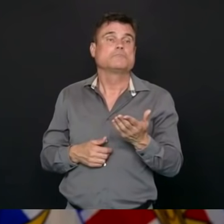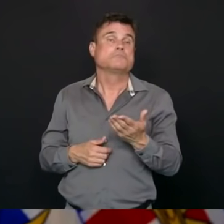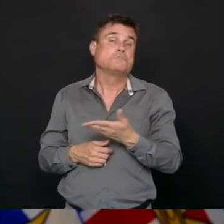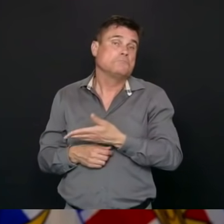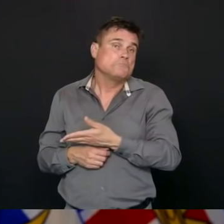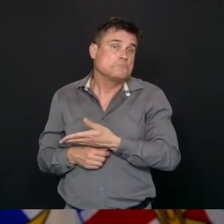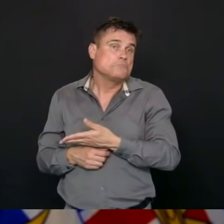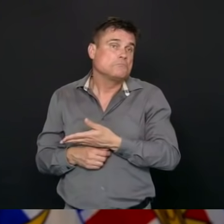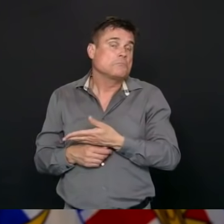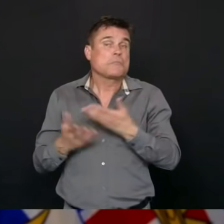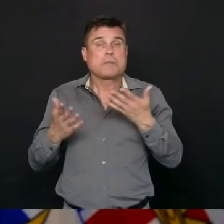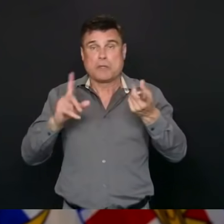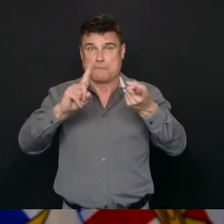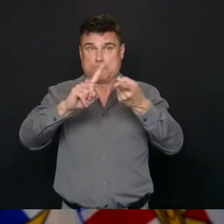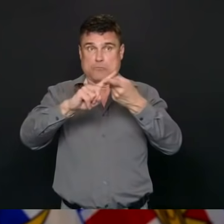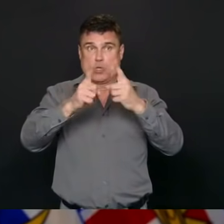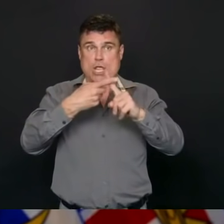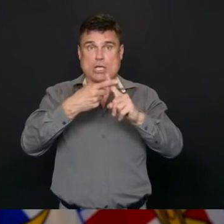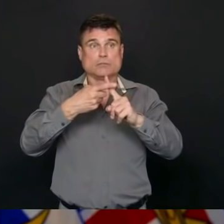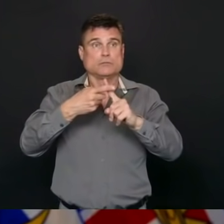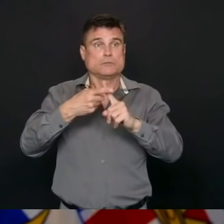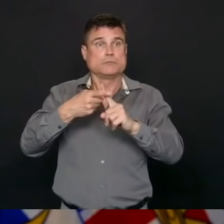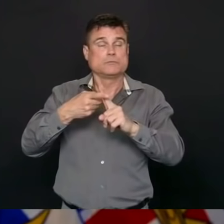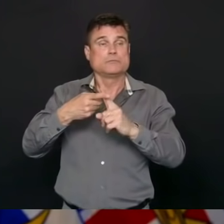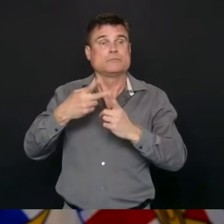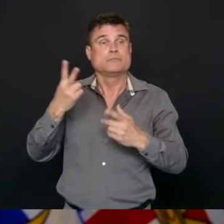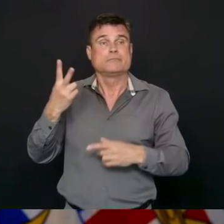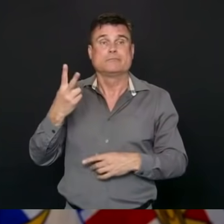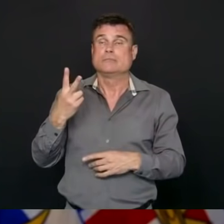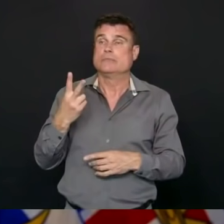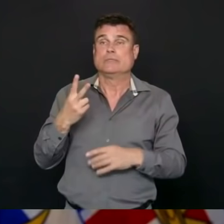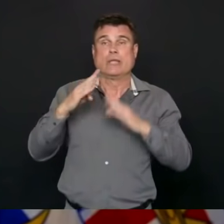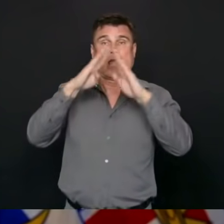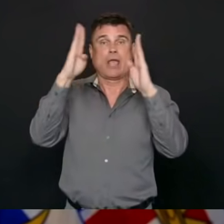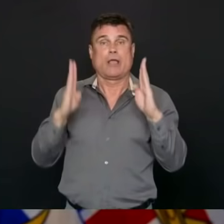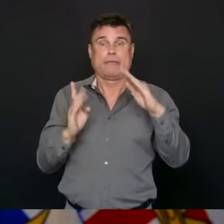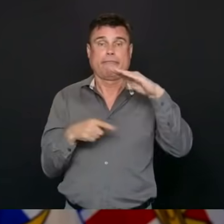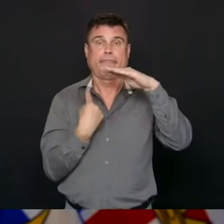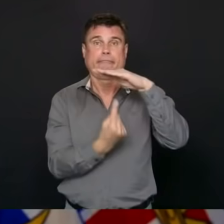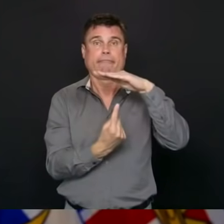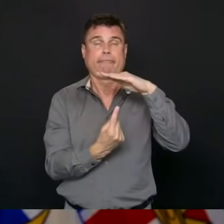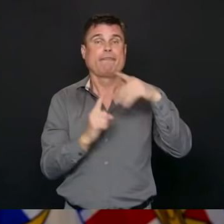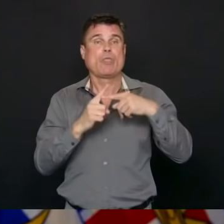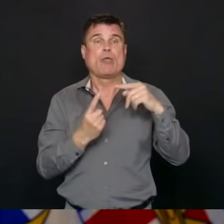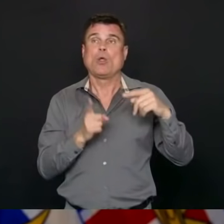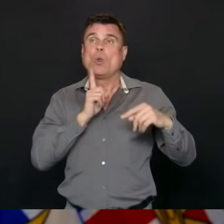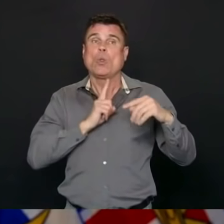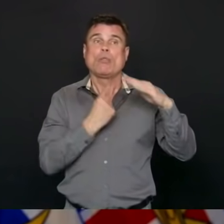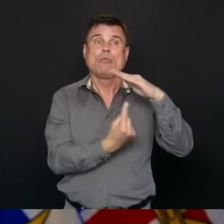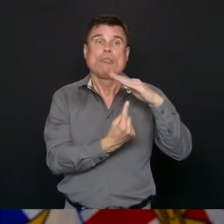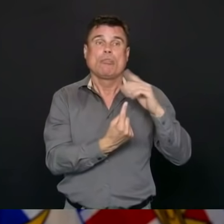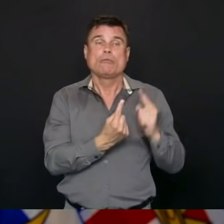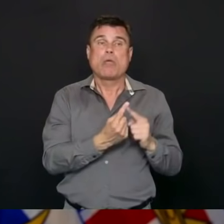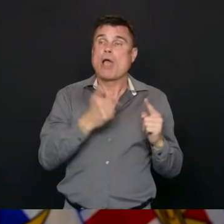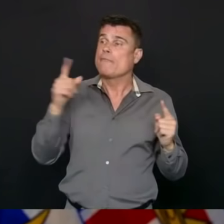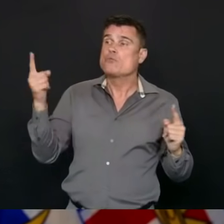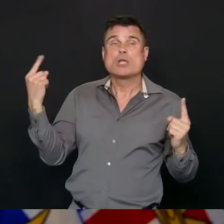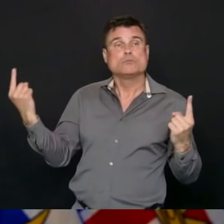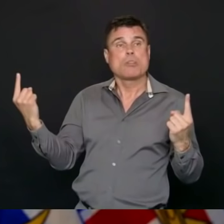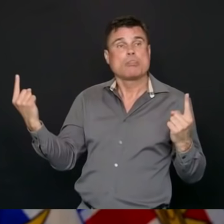outside for the first time in a long time, those are important things to do. A single parent who has both kids with them going grocery shopping.